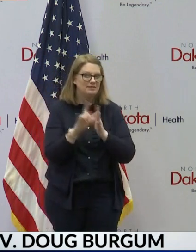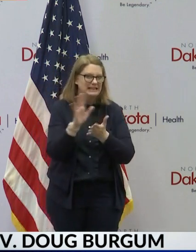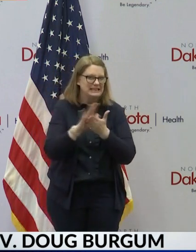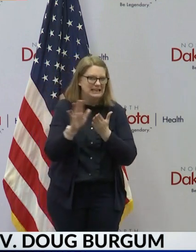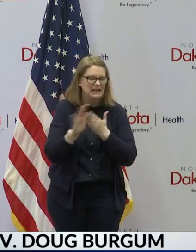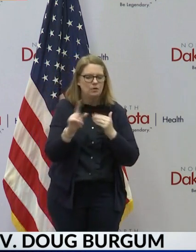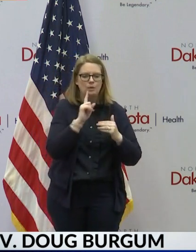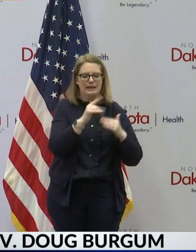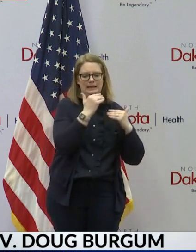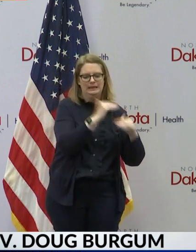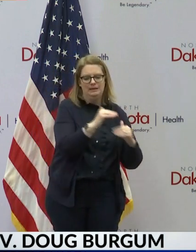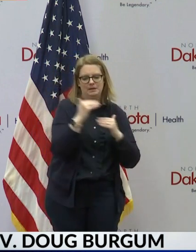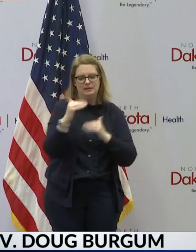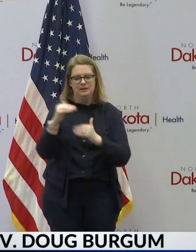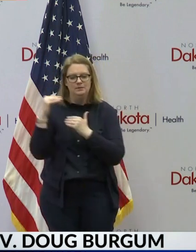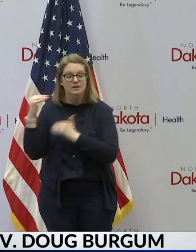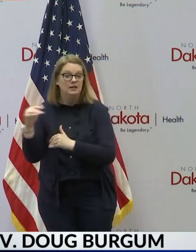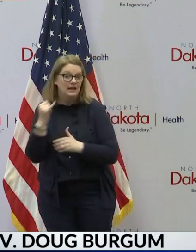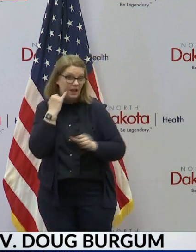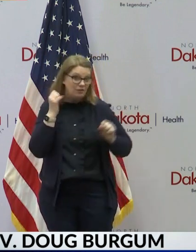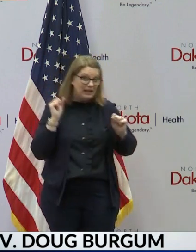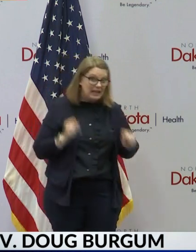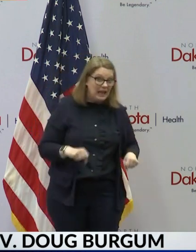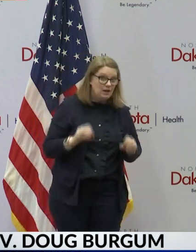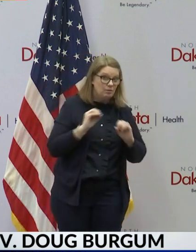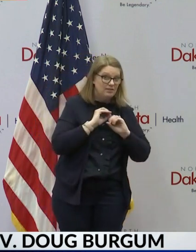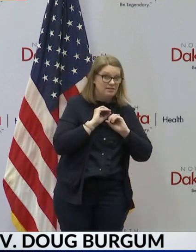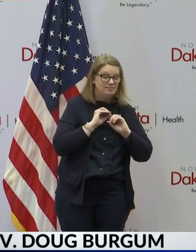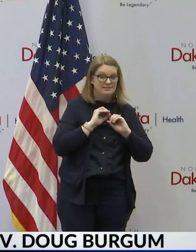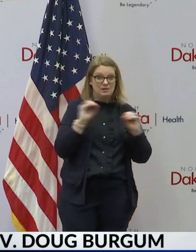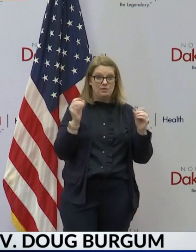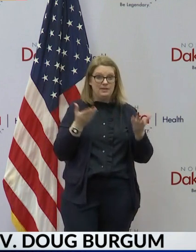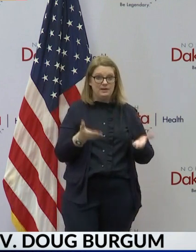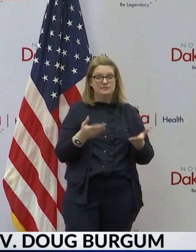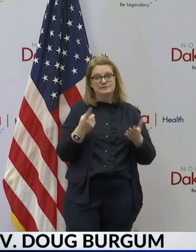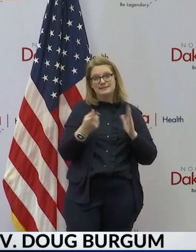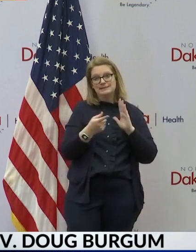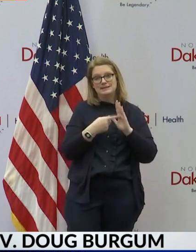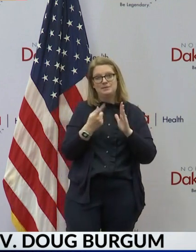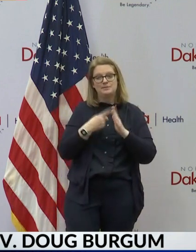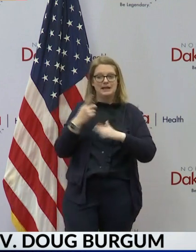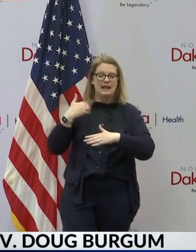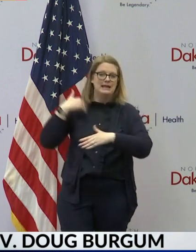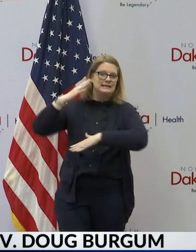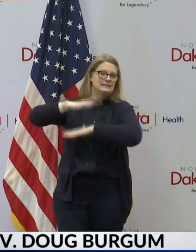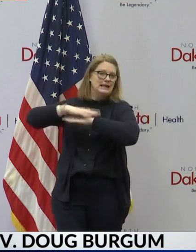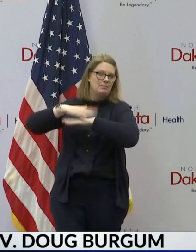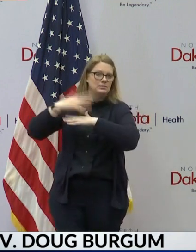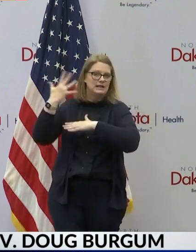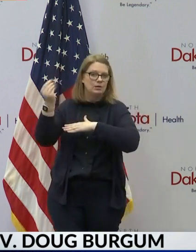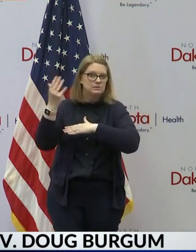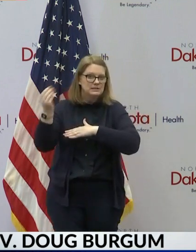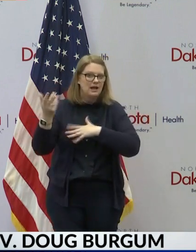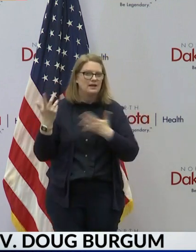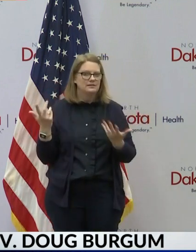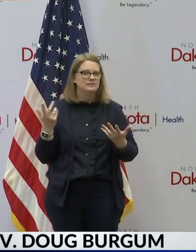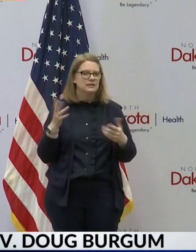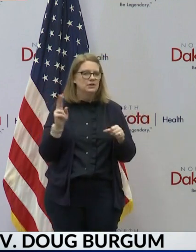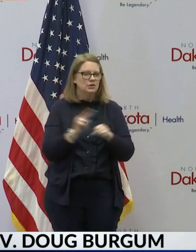STUDENTS THAT MIGHT BE SHOWING AT ANY ONE TIME, AND IF THERE'S WAYS TO GET THIS DONE ABOUT HAVING STUDENTS IN THE SCHOOL BUILDING.